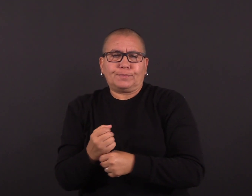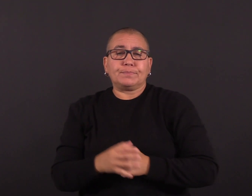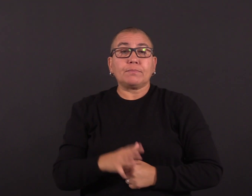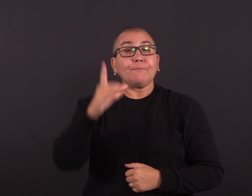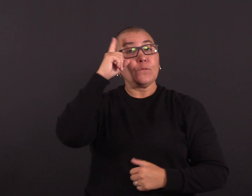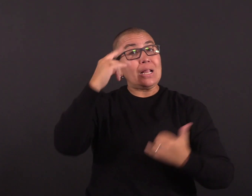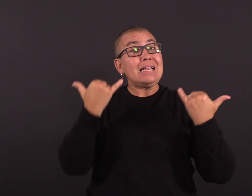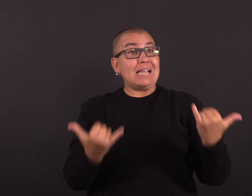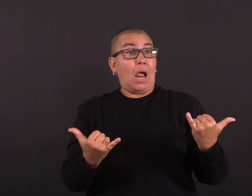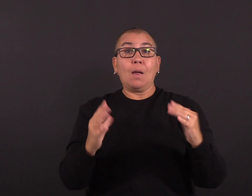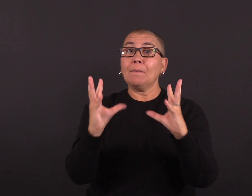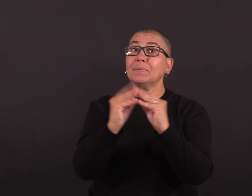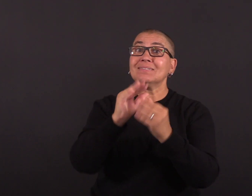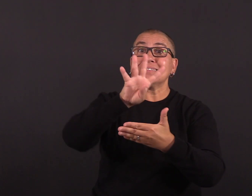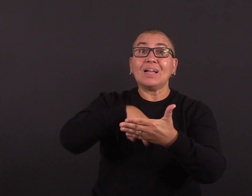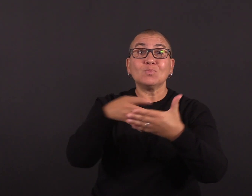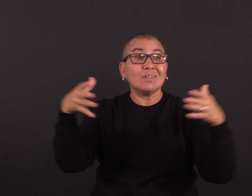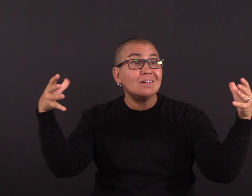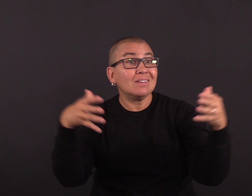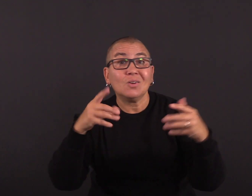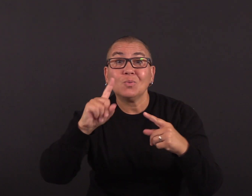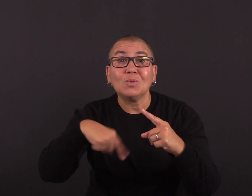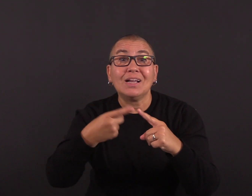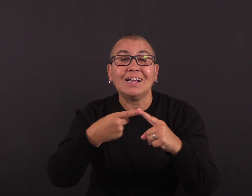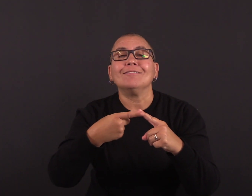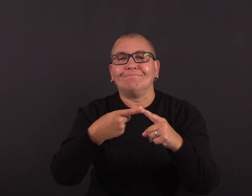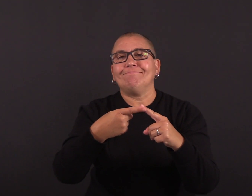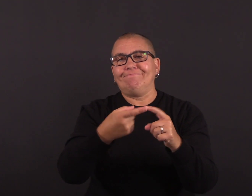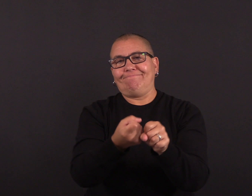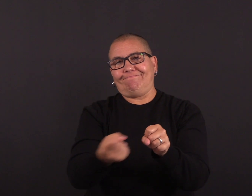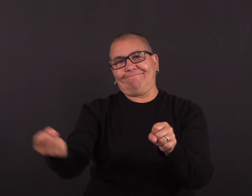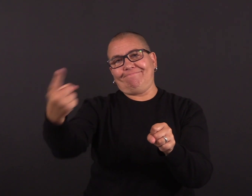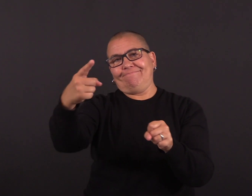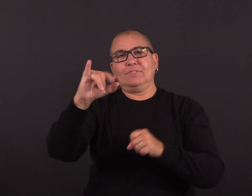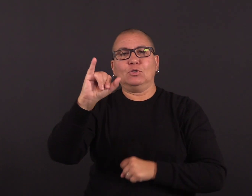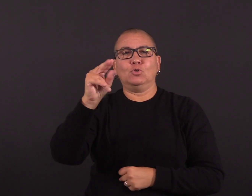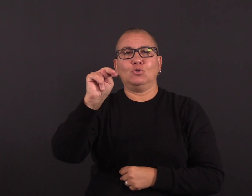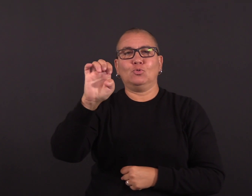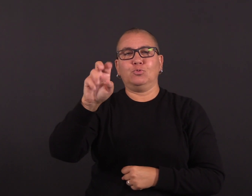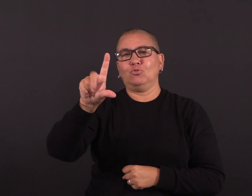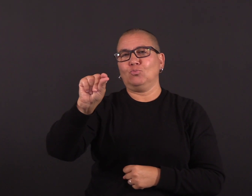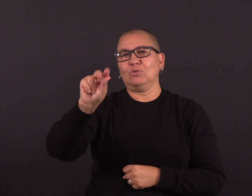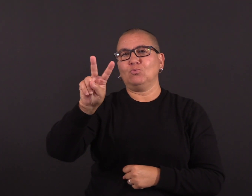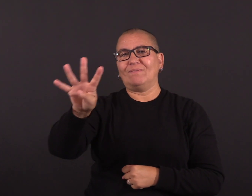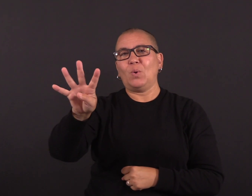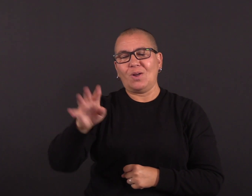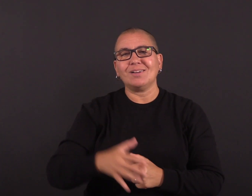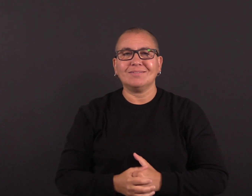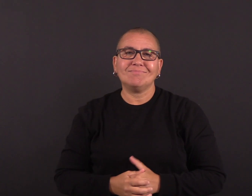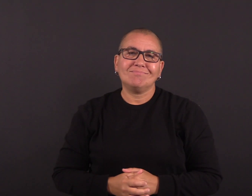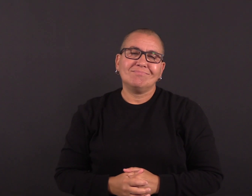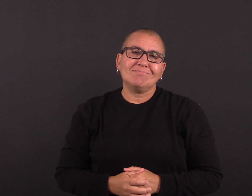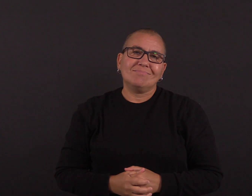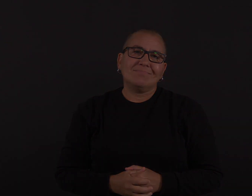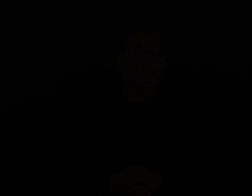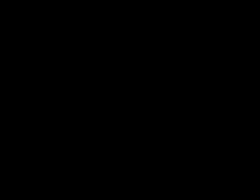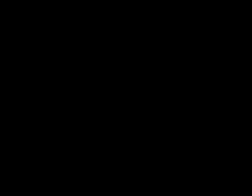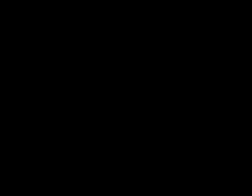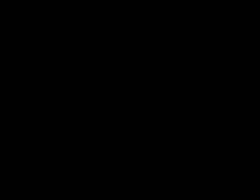the vaccine during the first half of 2024," the FDA official said in an Aug. 16 email.